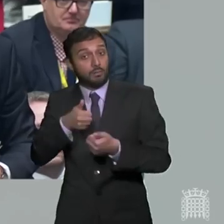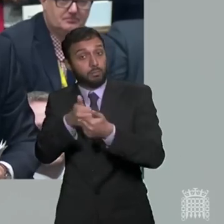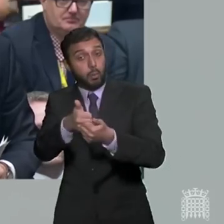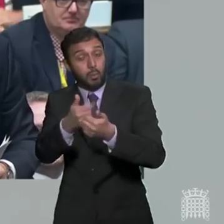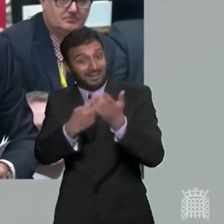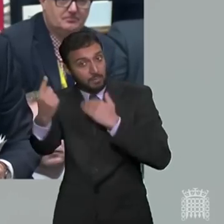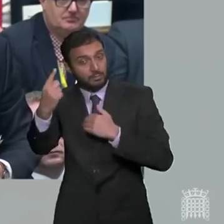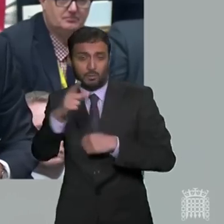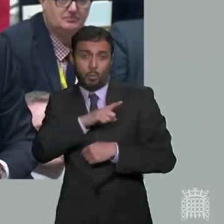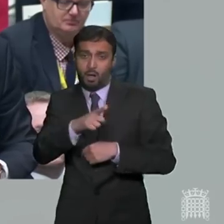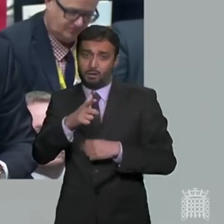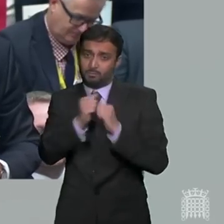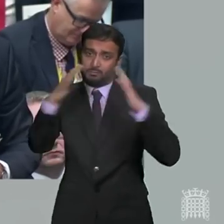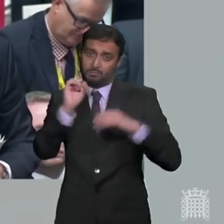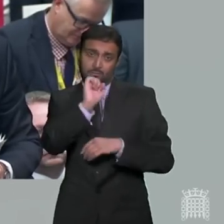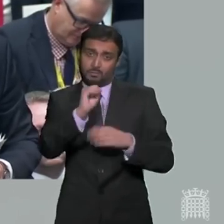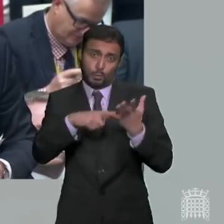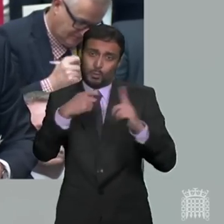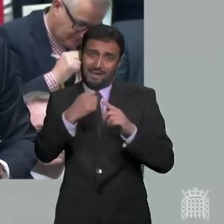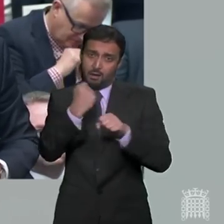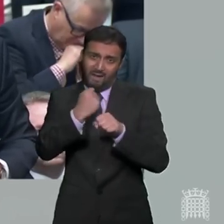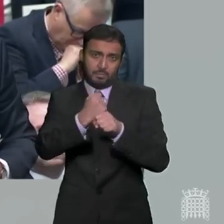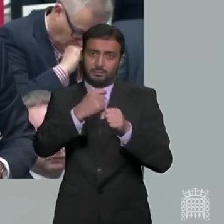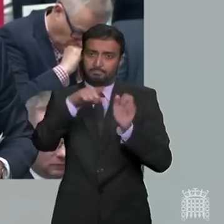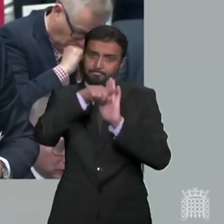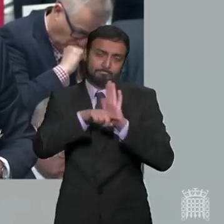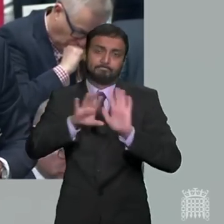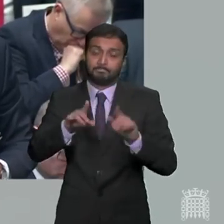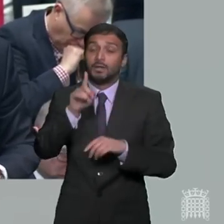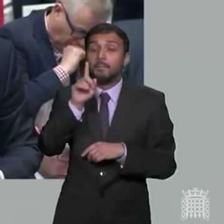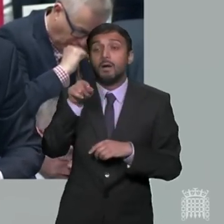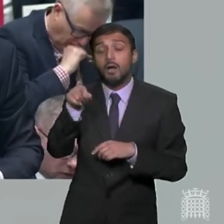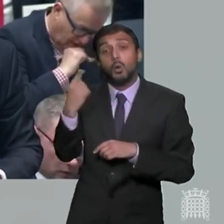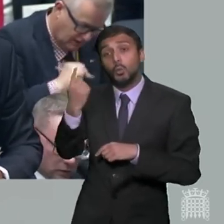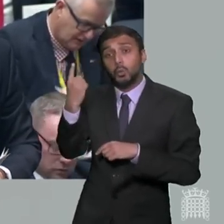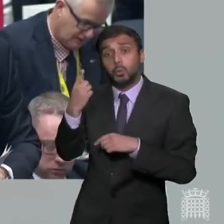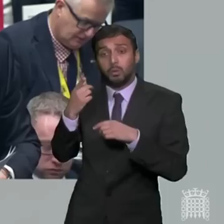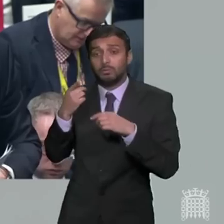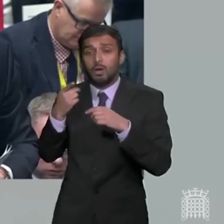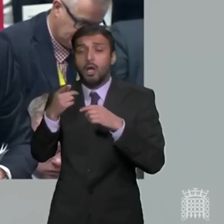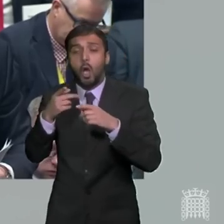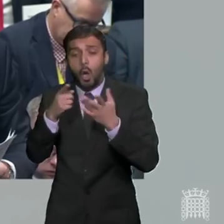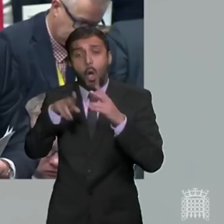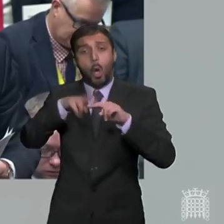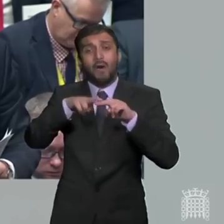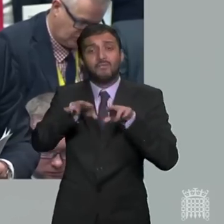In the meantime, in my constituency there are both more off-grid fuel customers and a higher rate of fuel poverty than in Northern Ireland.